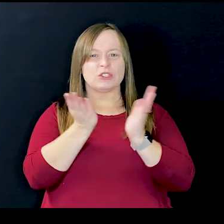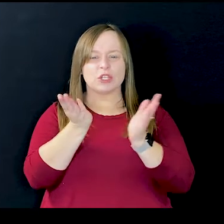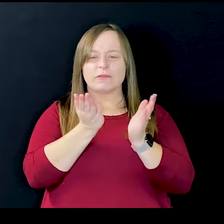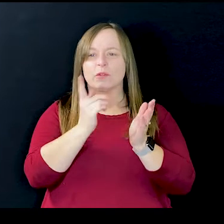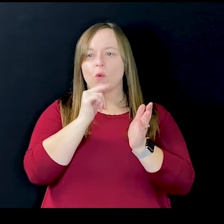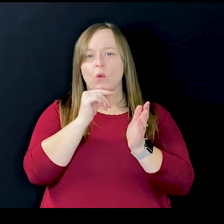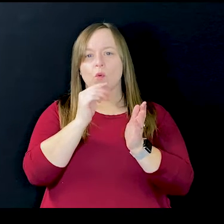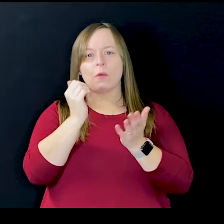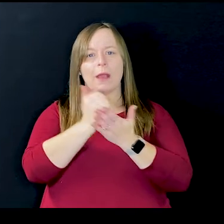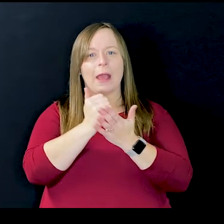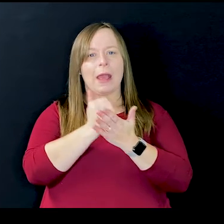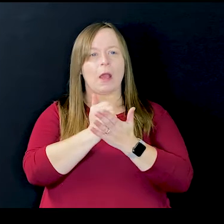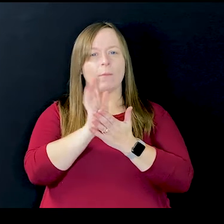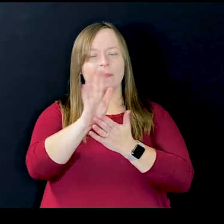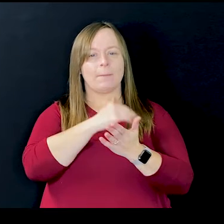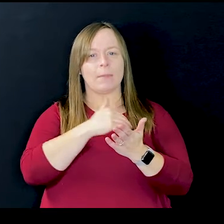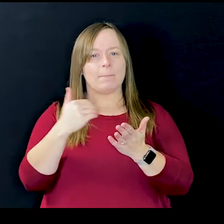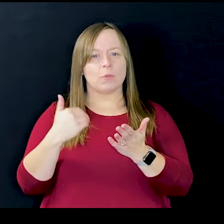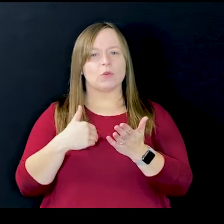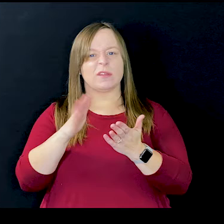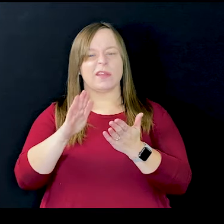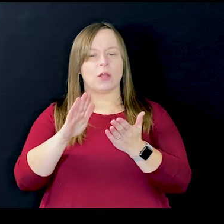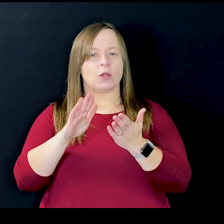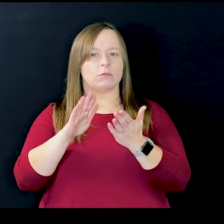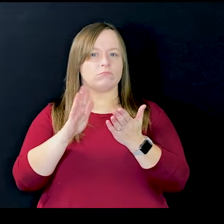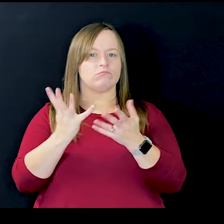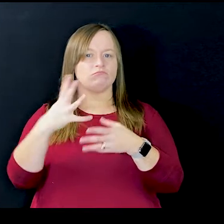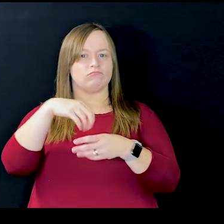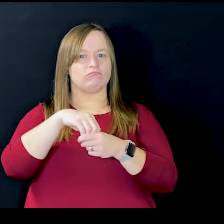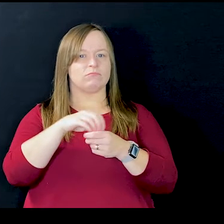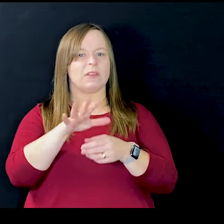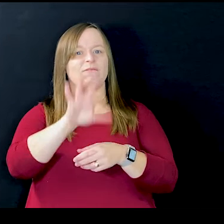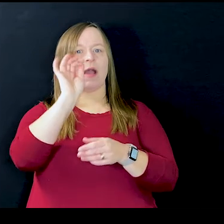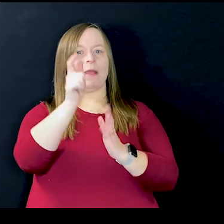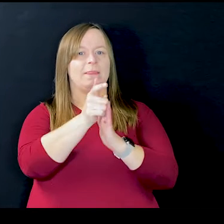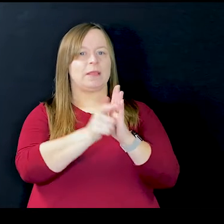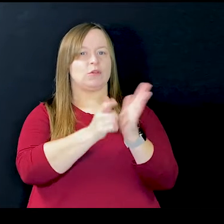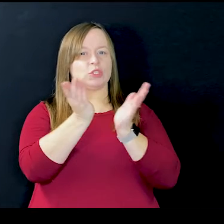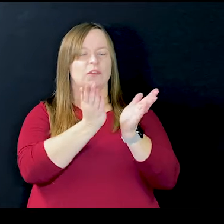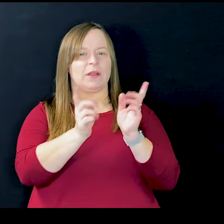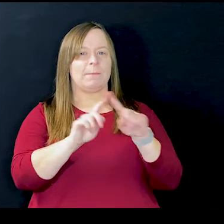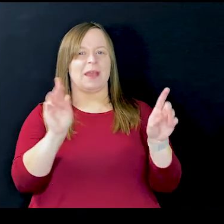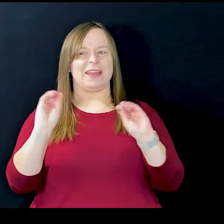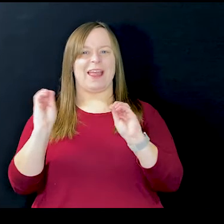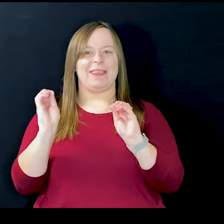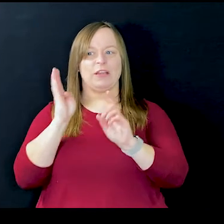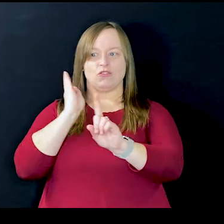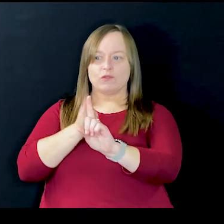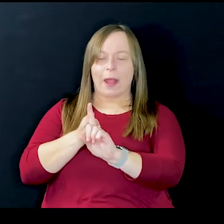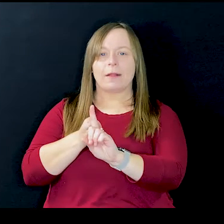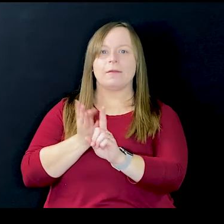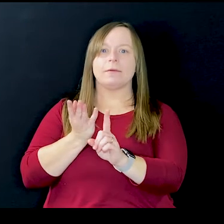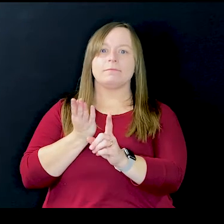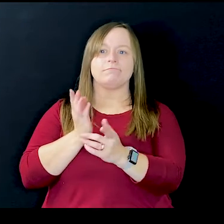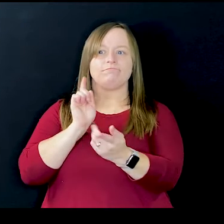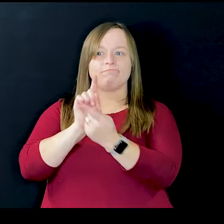services who helped their members or their constituency find legal services, but there was nothing direct.